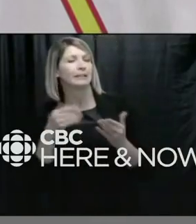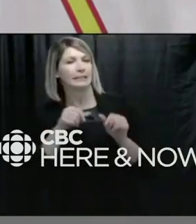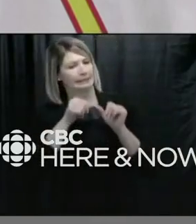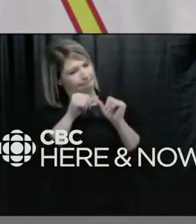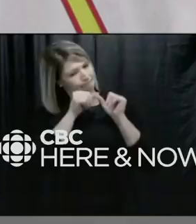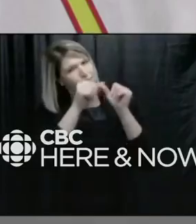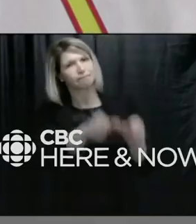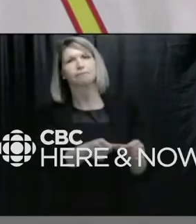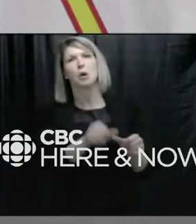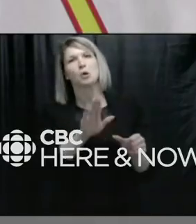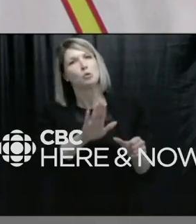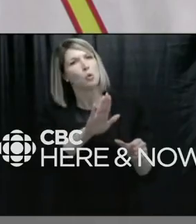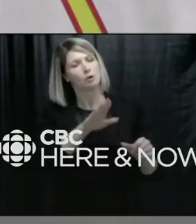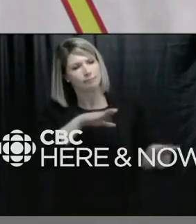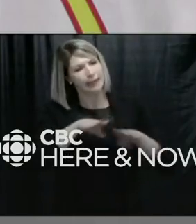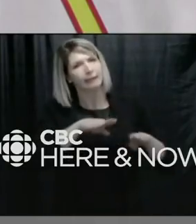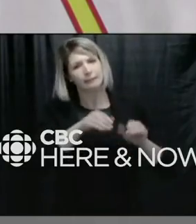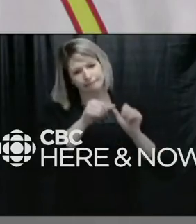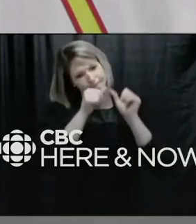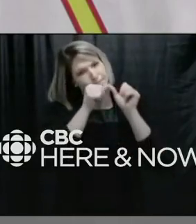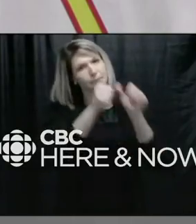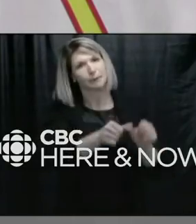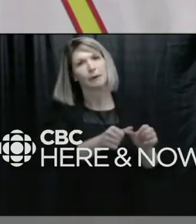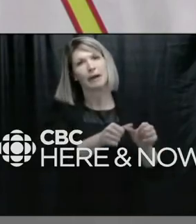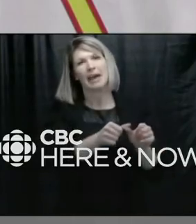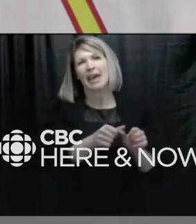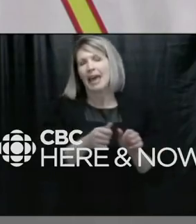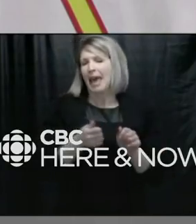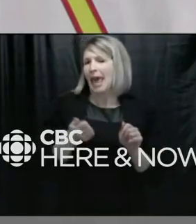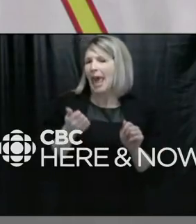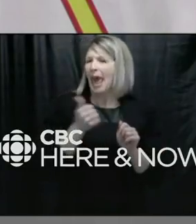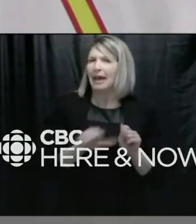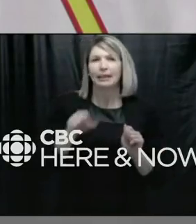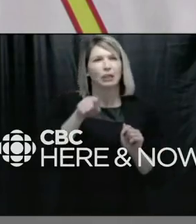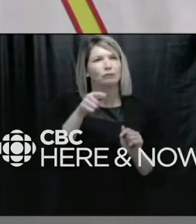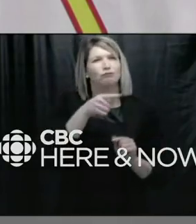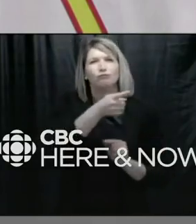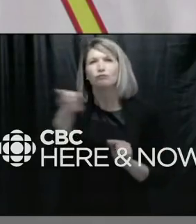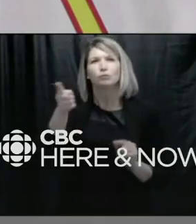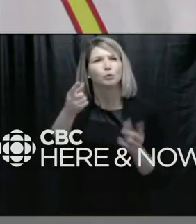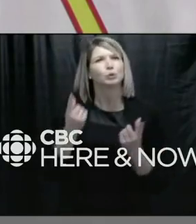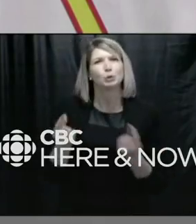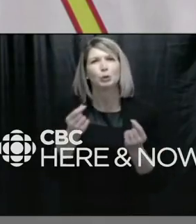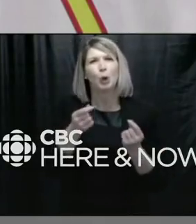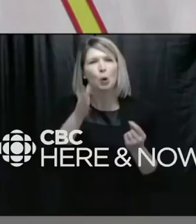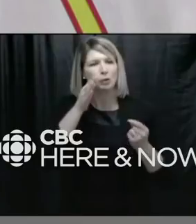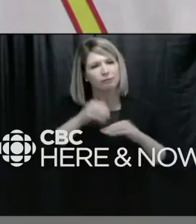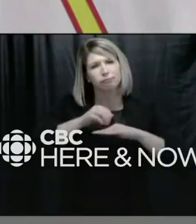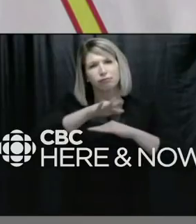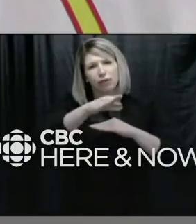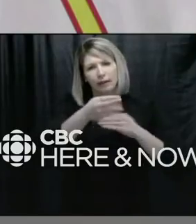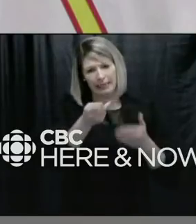CANNOT LET UP. EVERY SINGLE MOVE YOU MAKE THIS WEEKEND AND BEYOND WILL